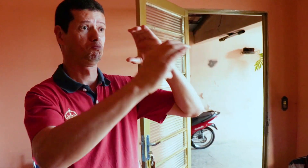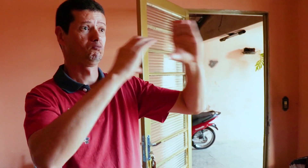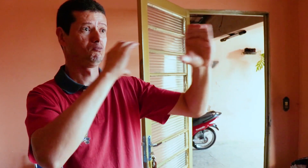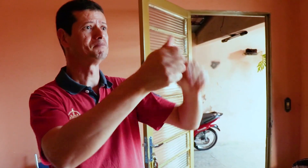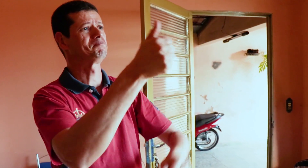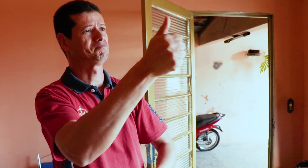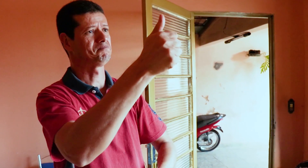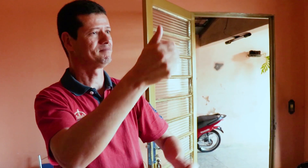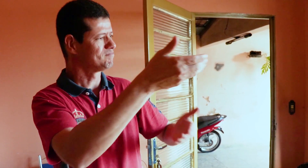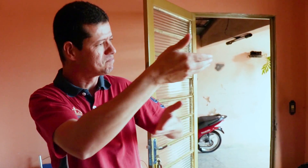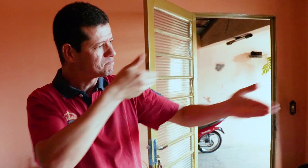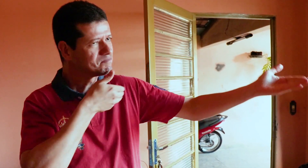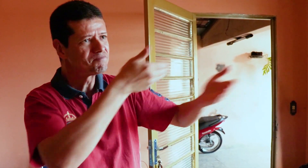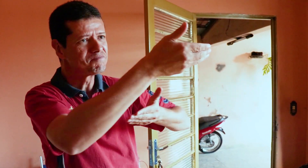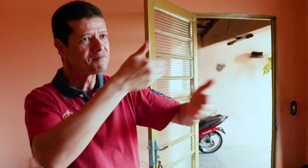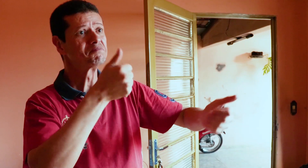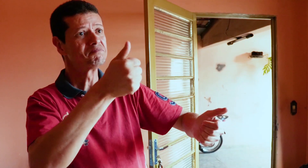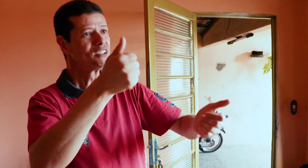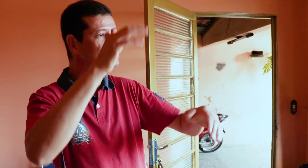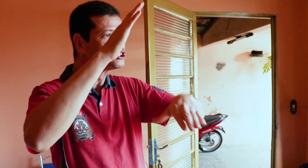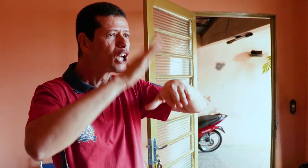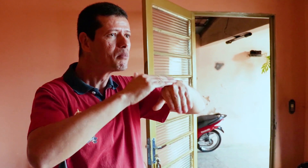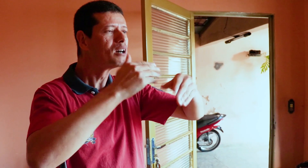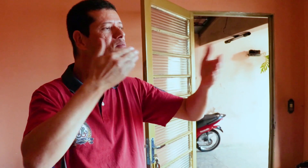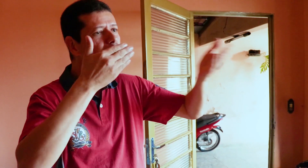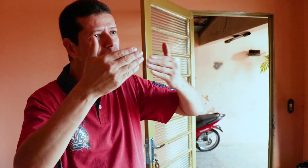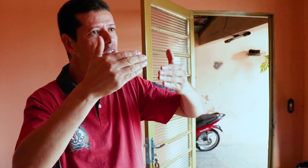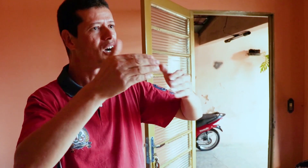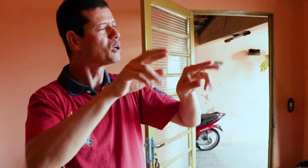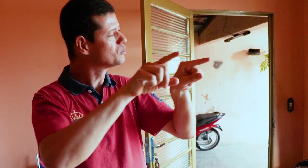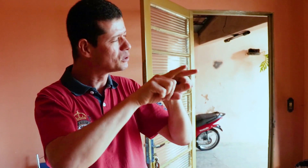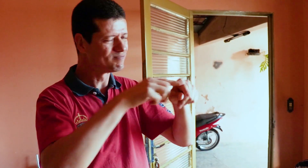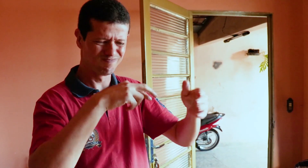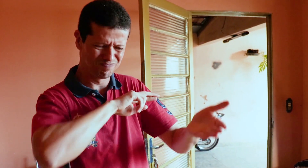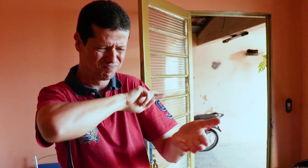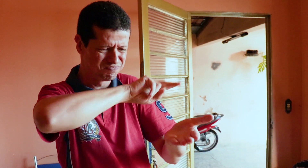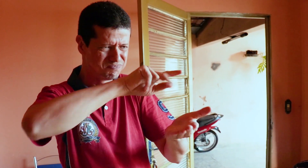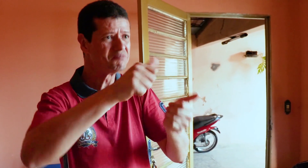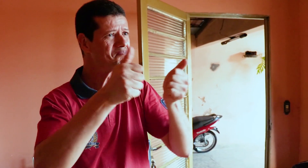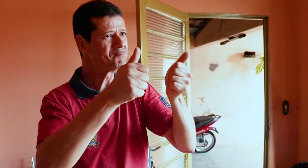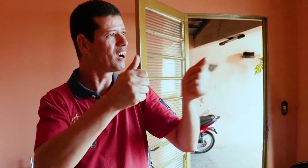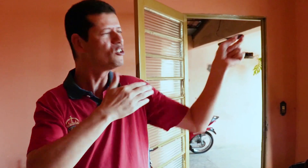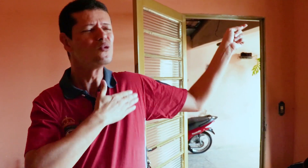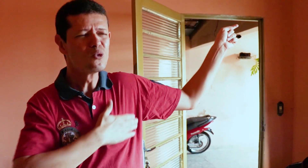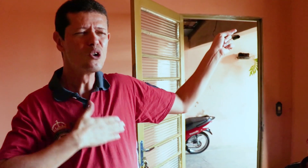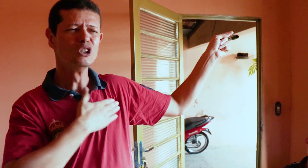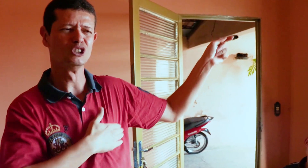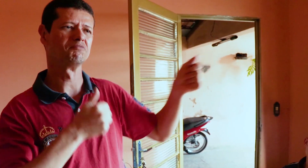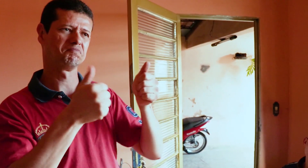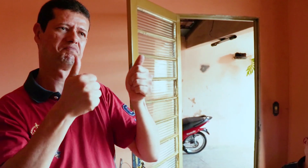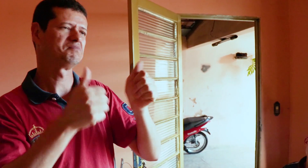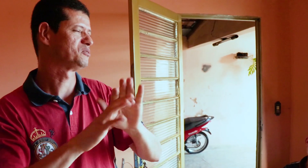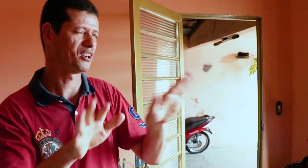Communication with him is great, we share thoughts... I call him to talk about many subjects. I like him a lot!